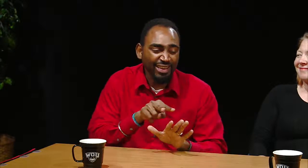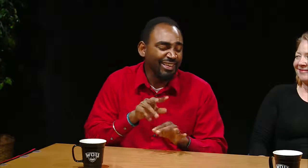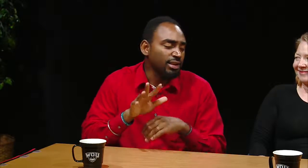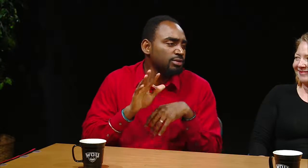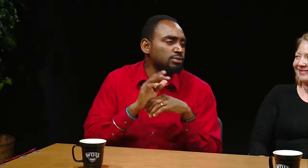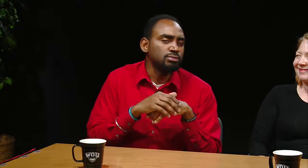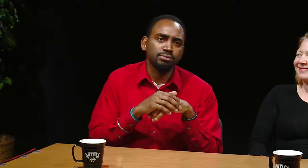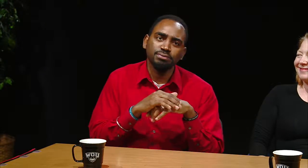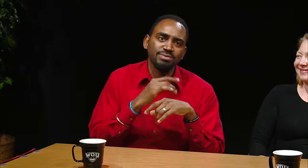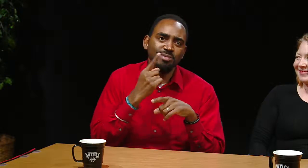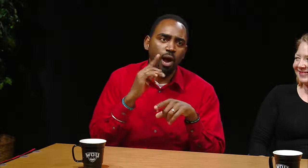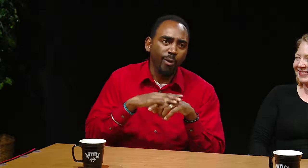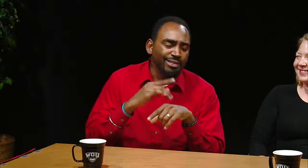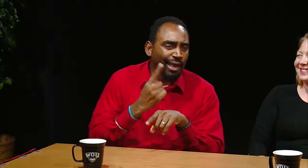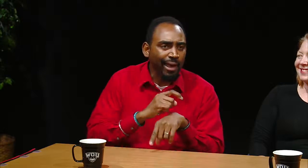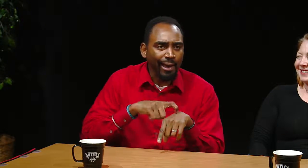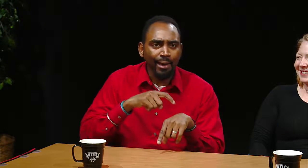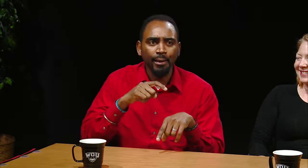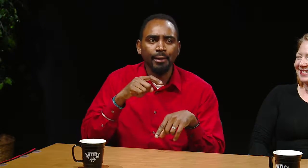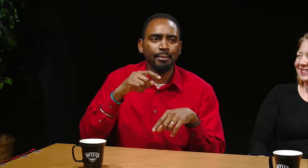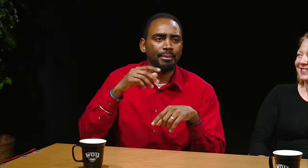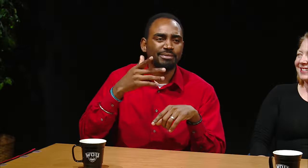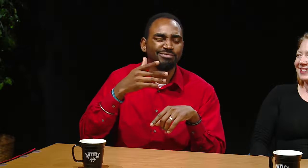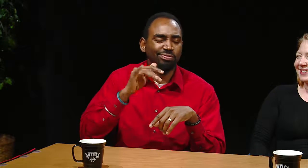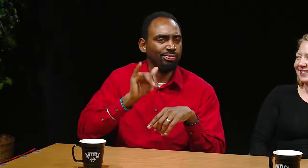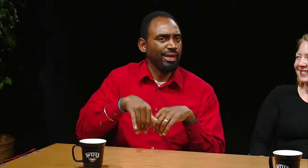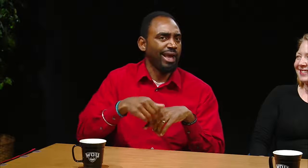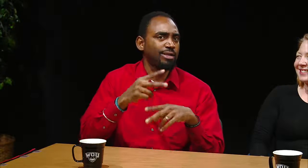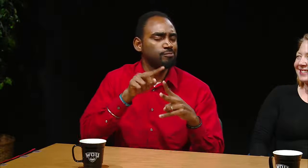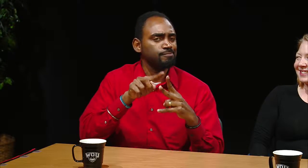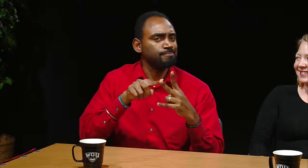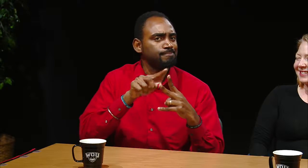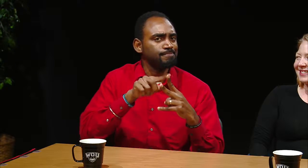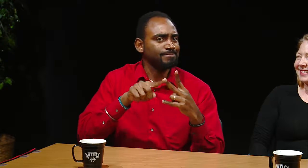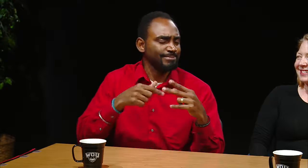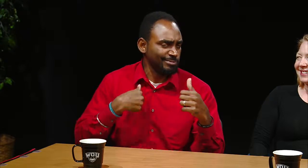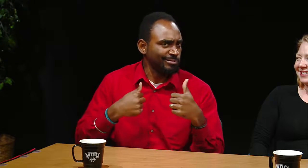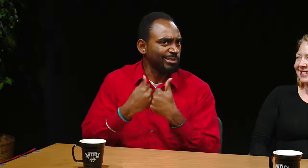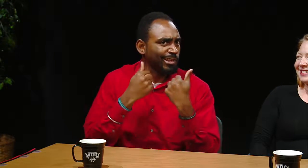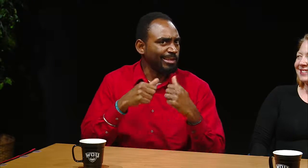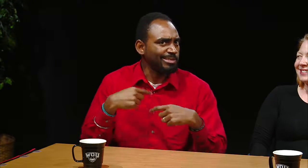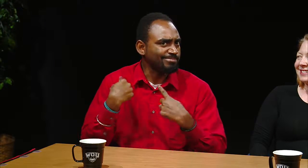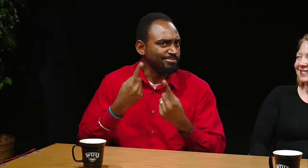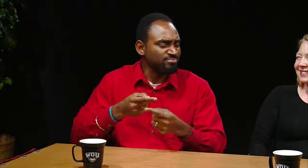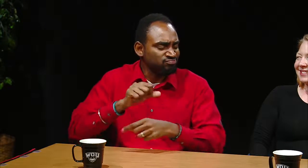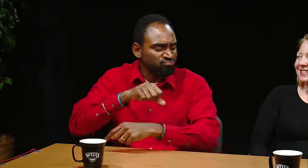to be closer in line with guidelines around captioning.